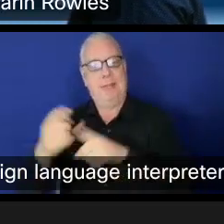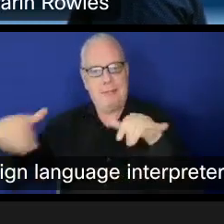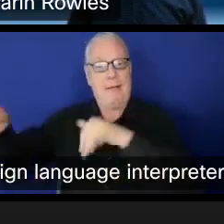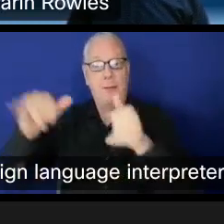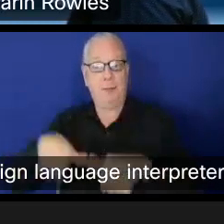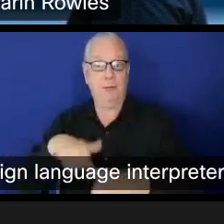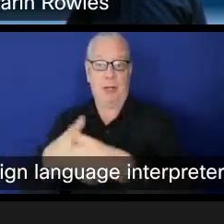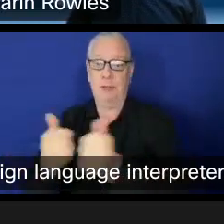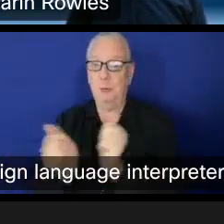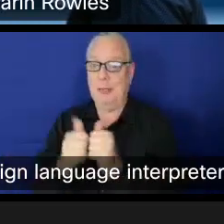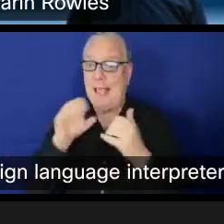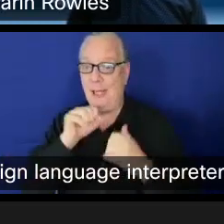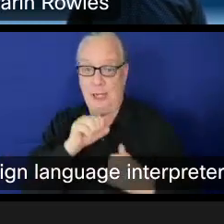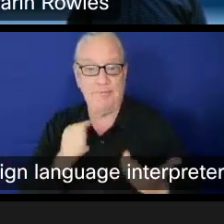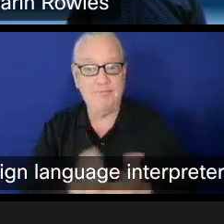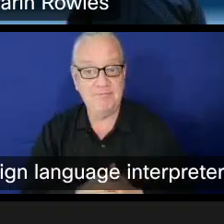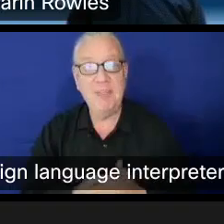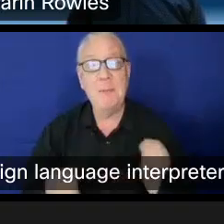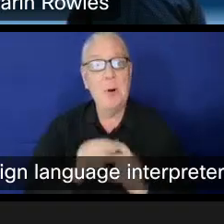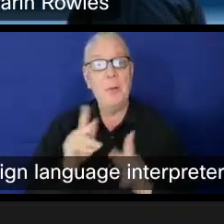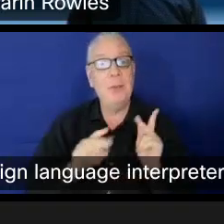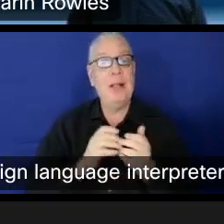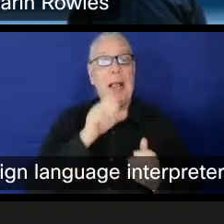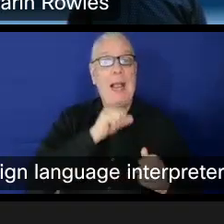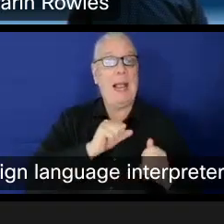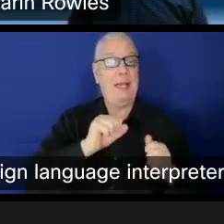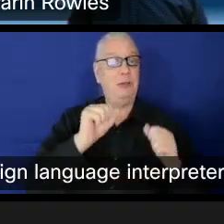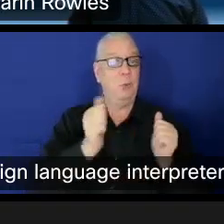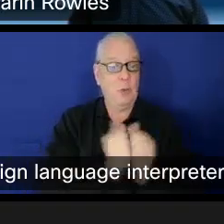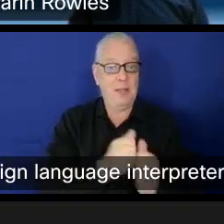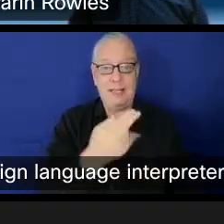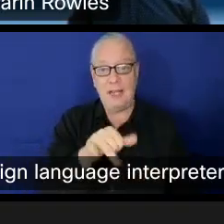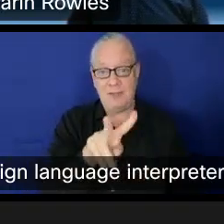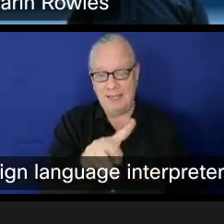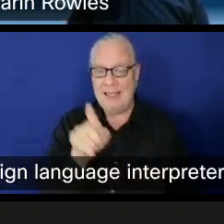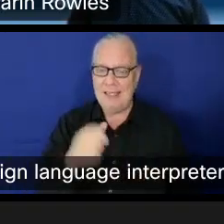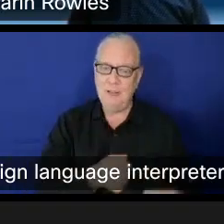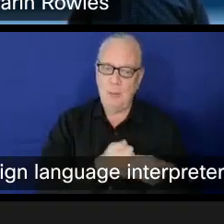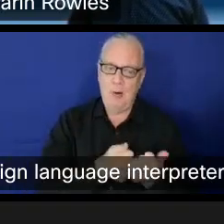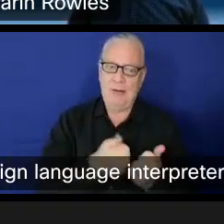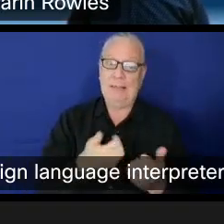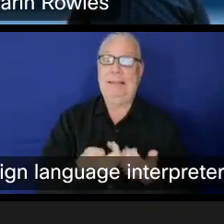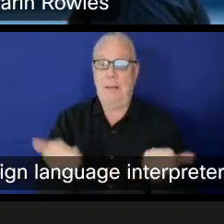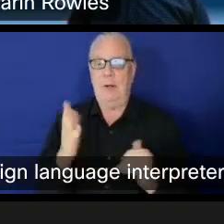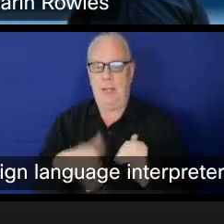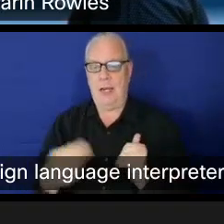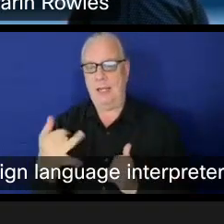with every day. As more people age with HIV, they are needing supports outside of HIV service systems and more frequently